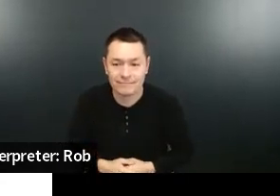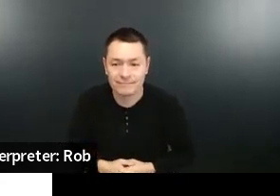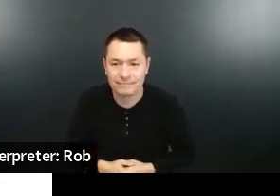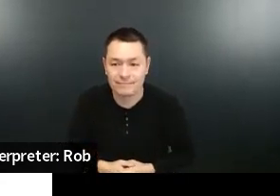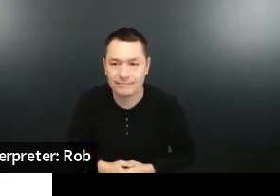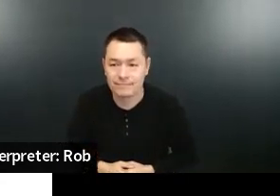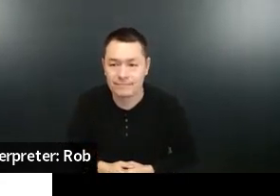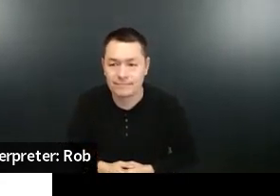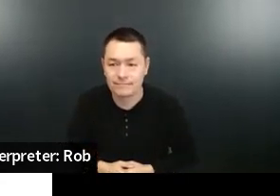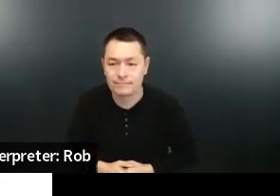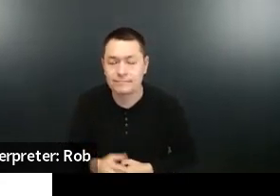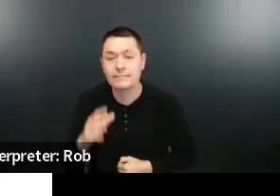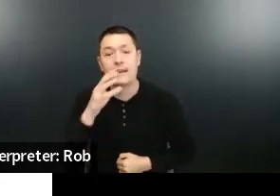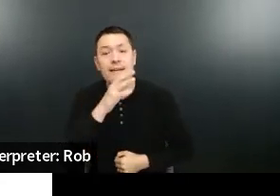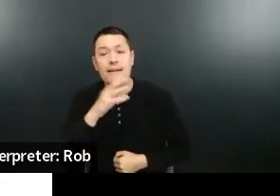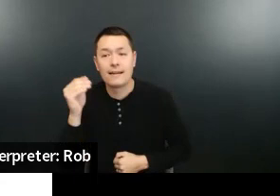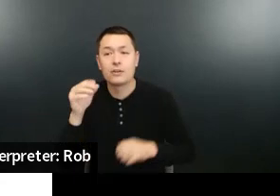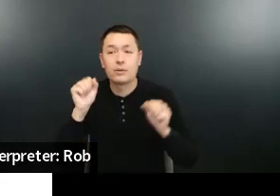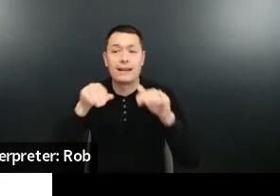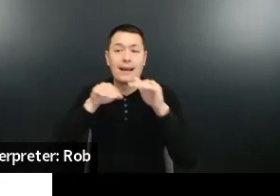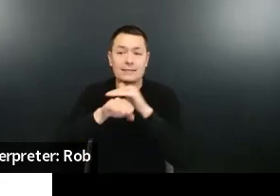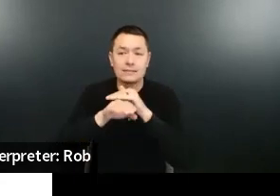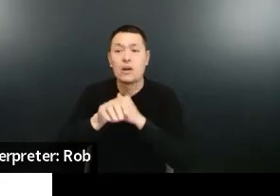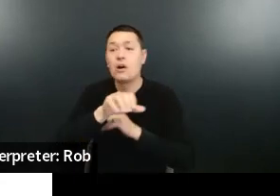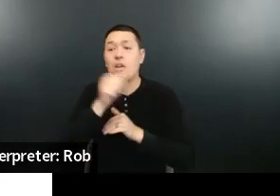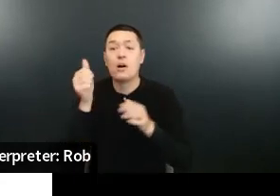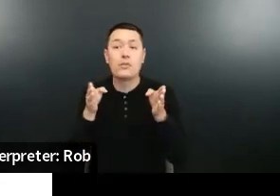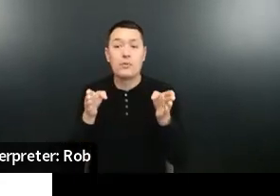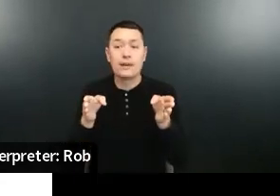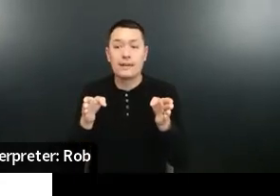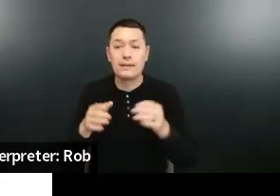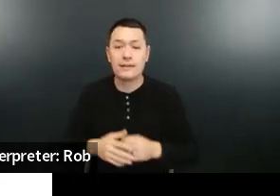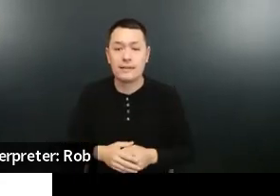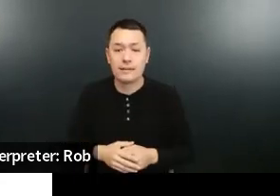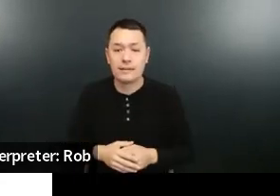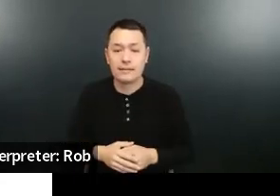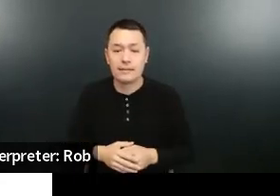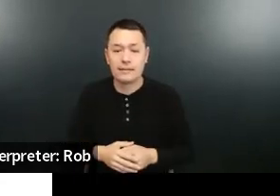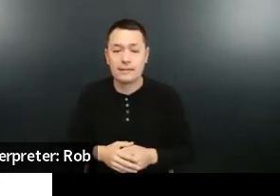and the latter way as well. If we start is the first one